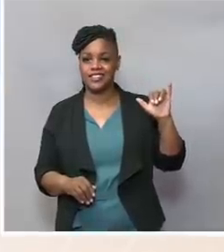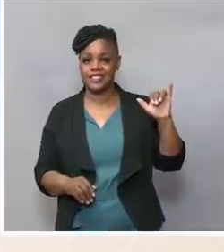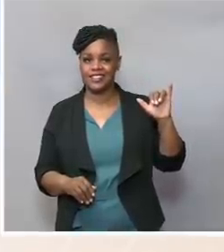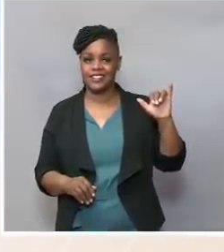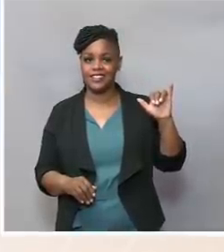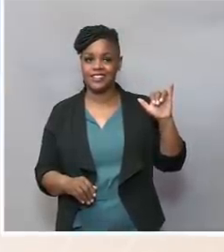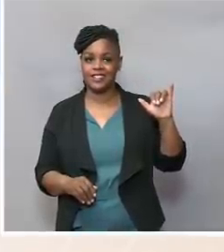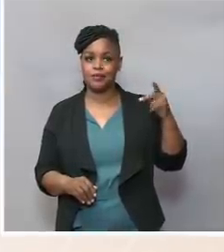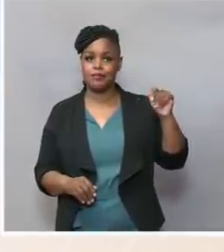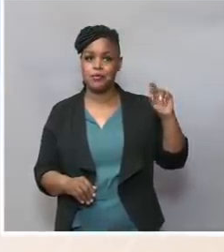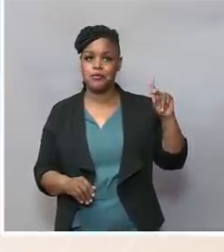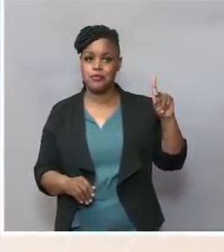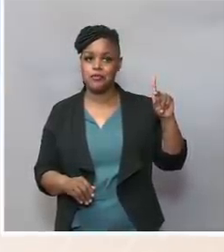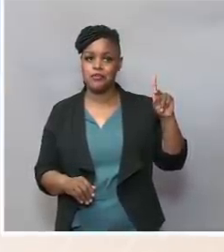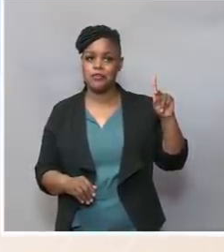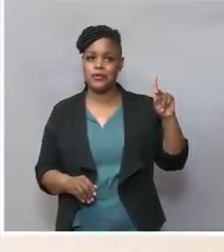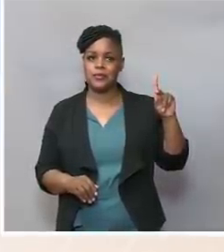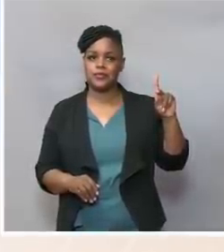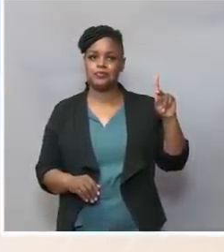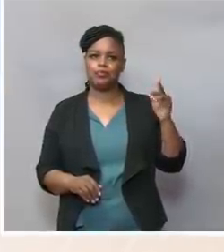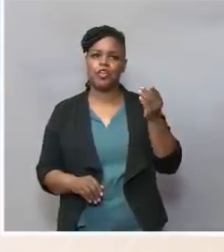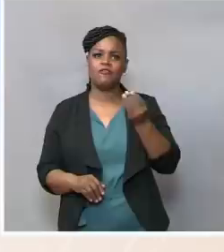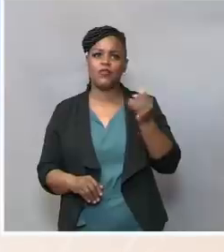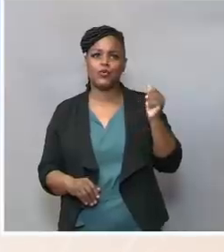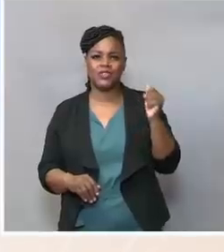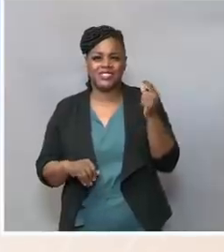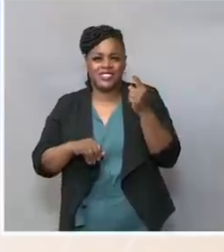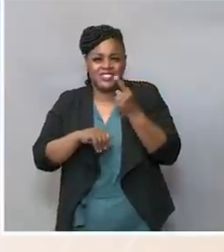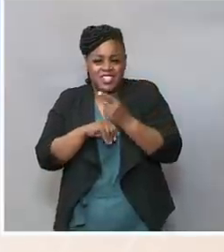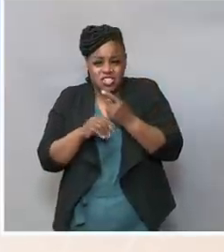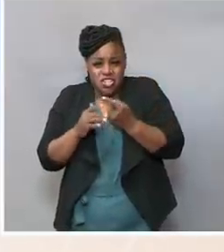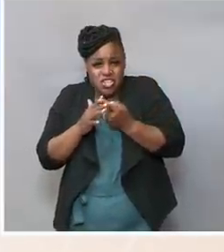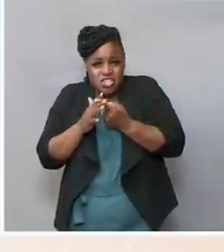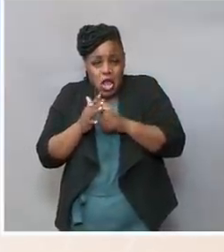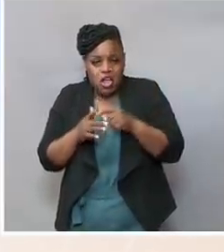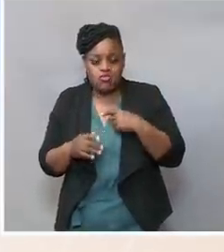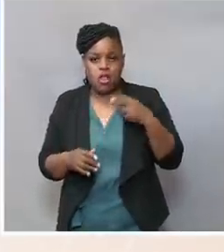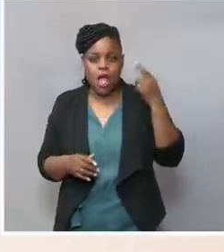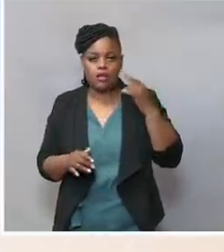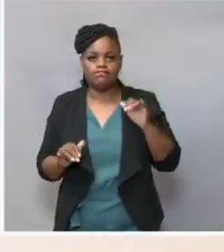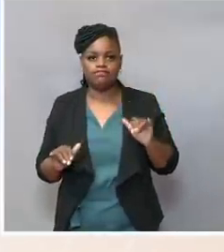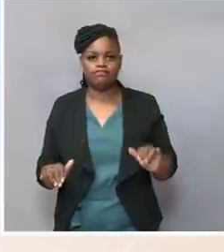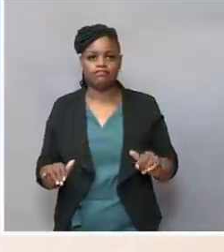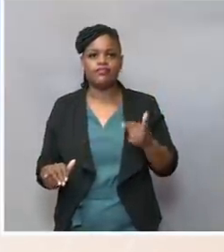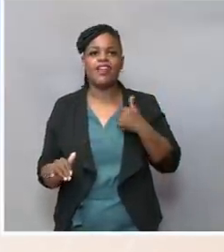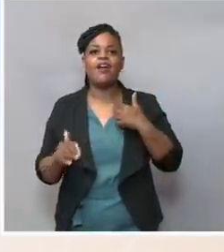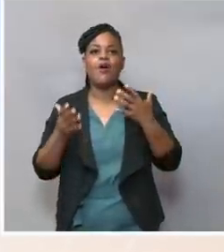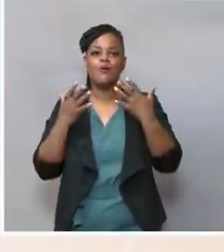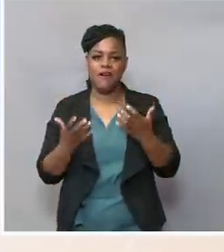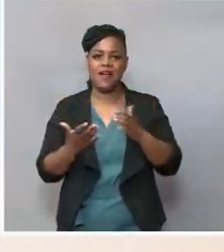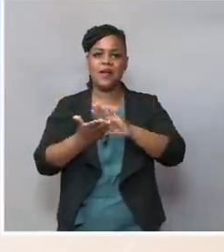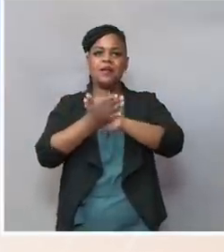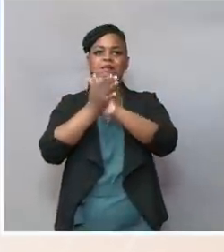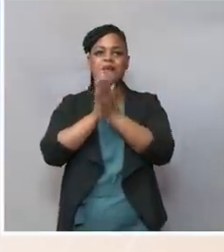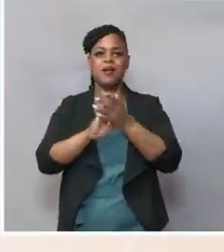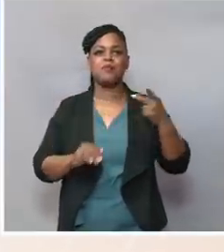I realized that I wanted to be a park ranger. I wanted to be one of those vehicles